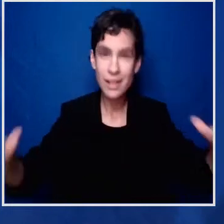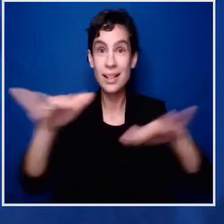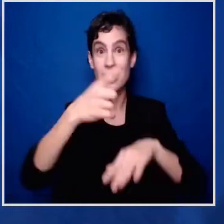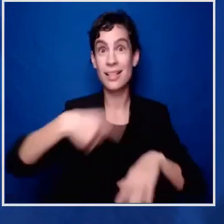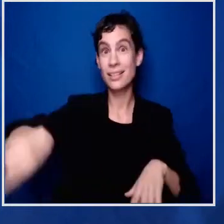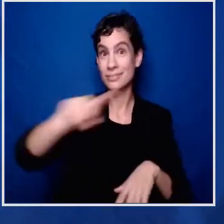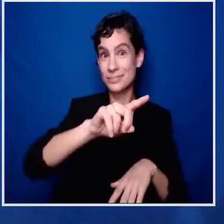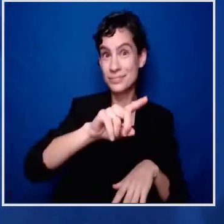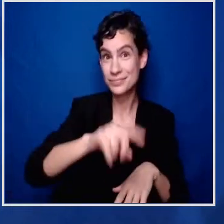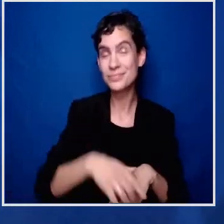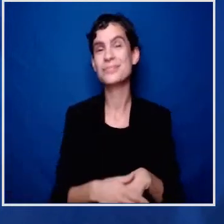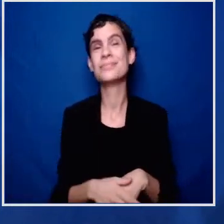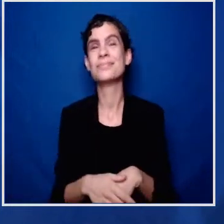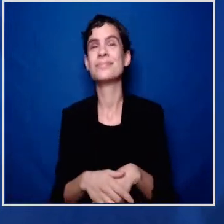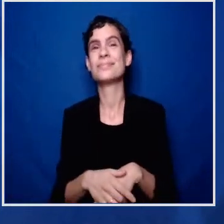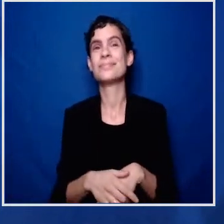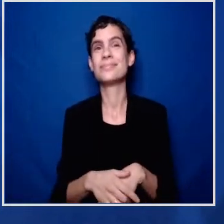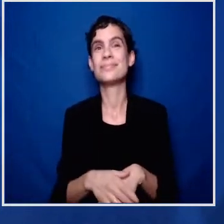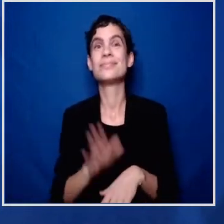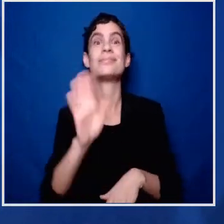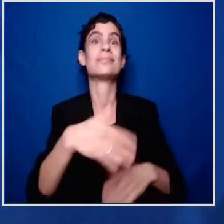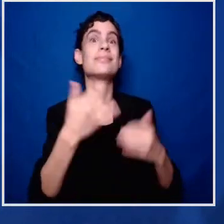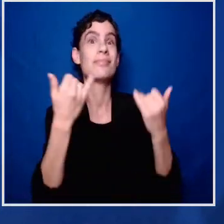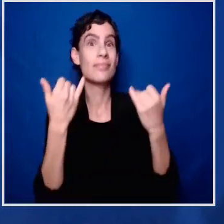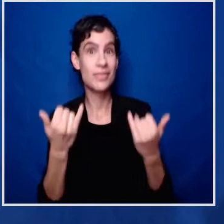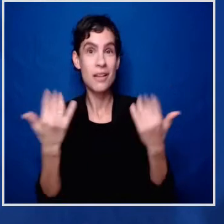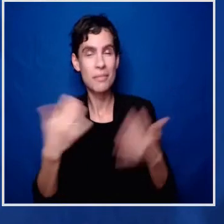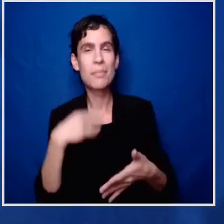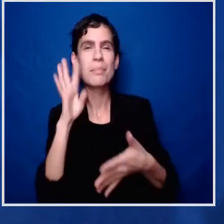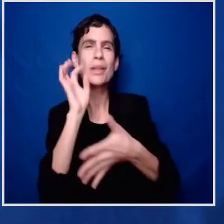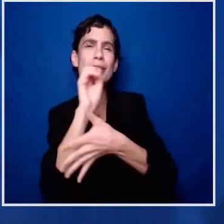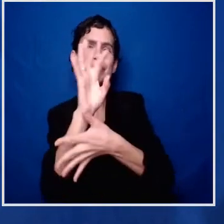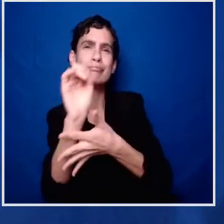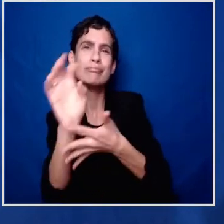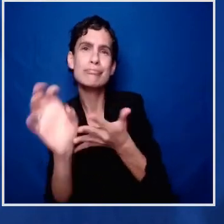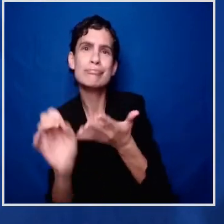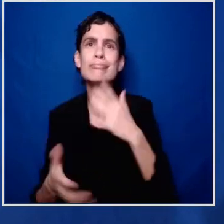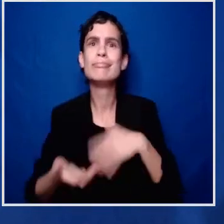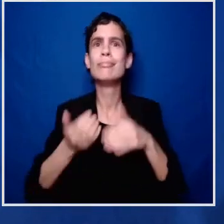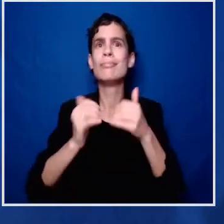ENSURE THE HEALTH AND WELL-